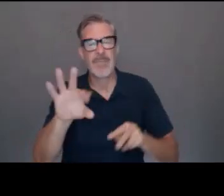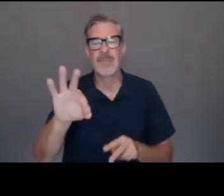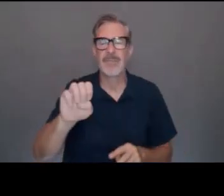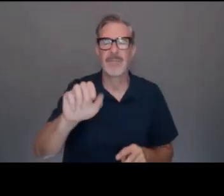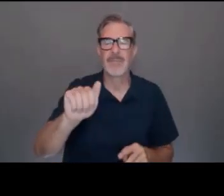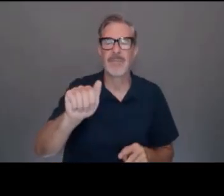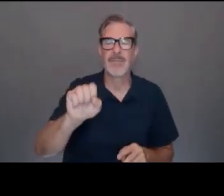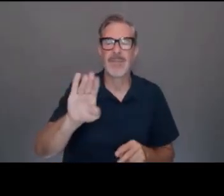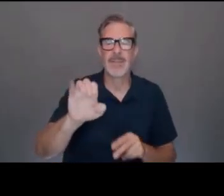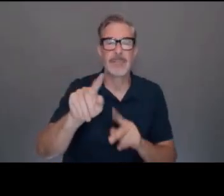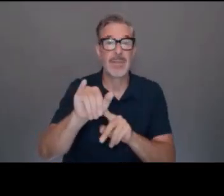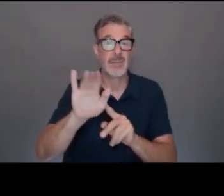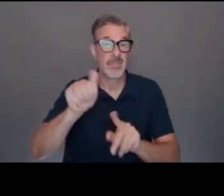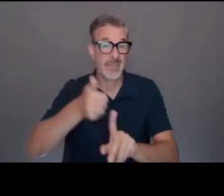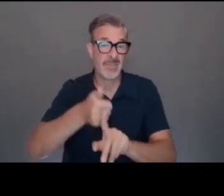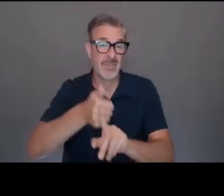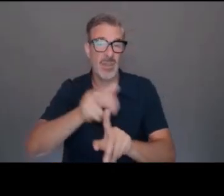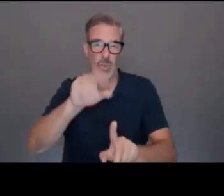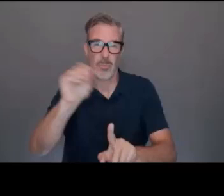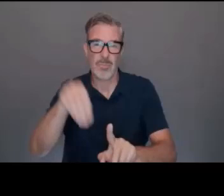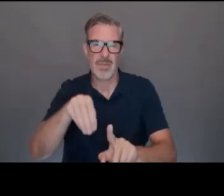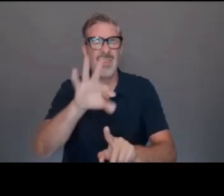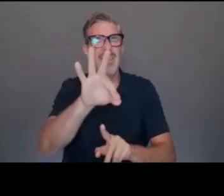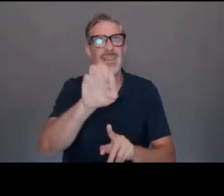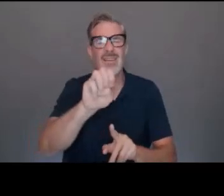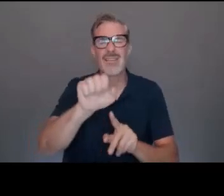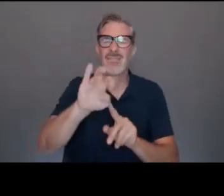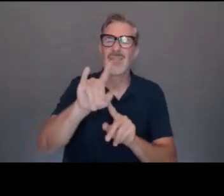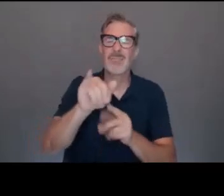This is your experience and capacity to undertake the project,